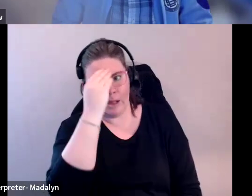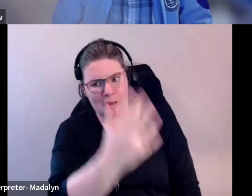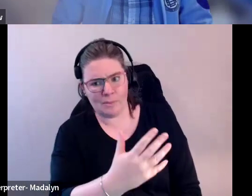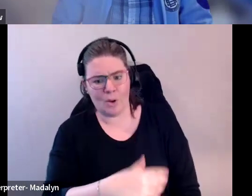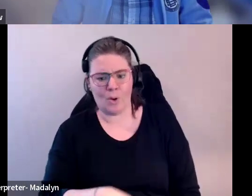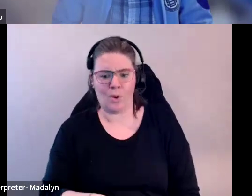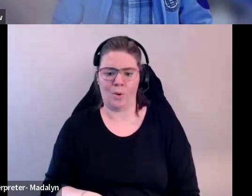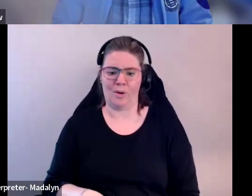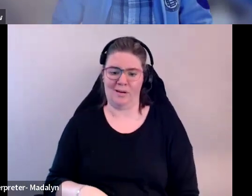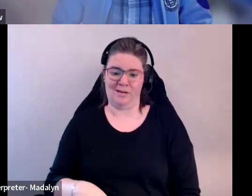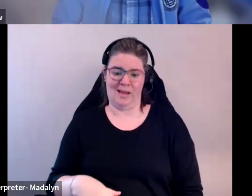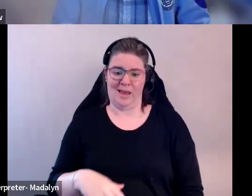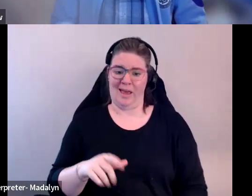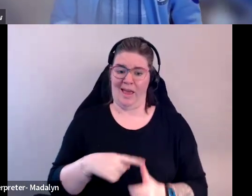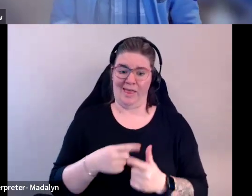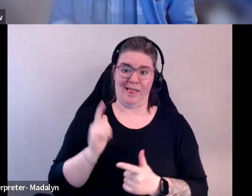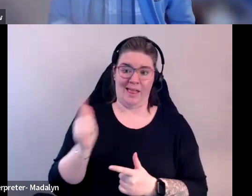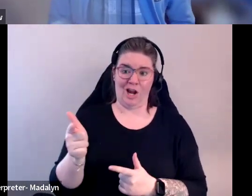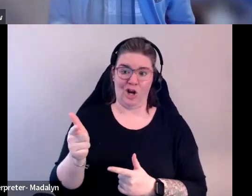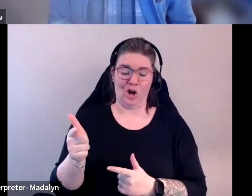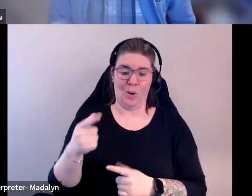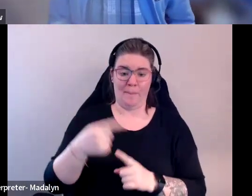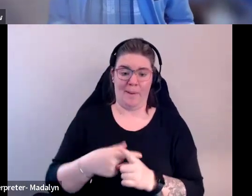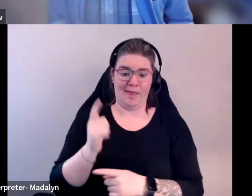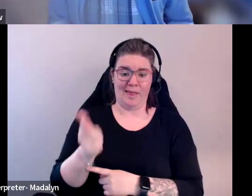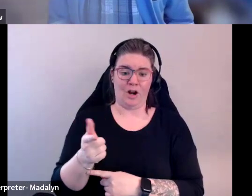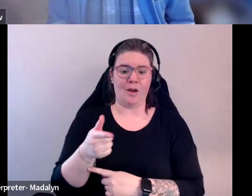Don Posh: 4 weeks they had installed a opener